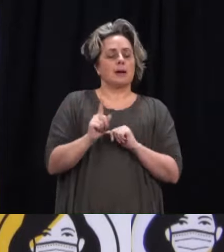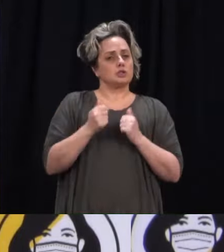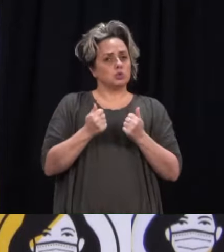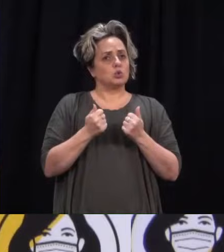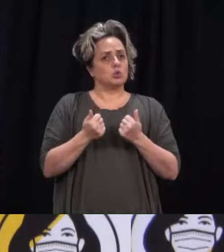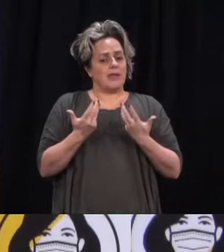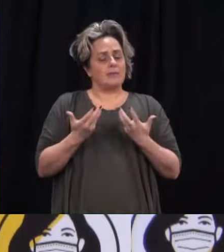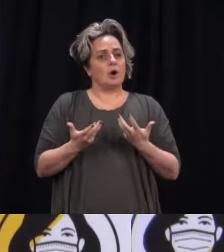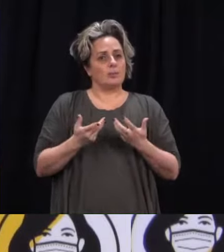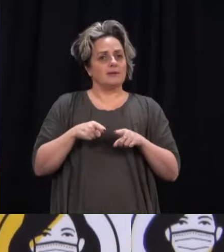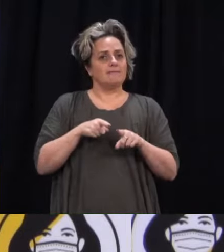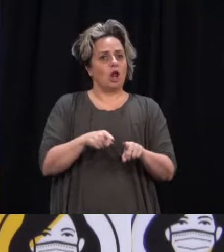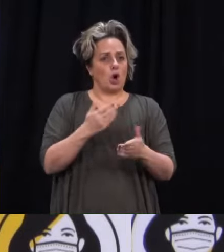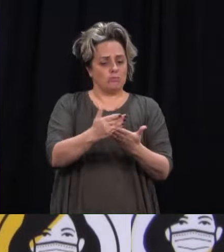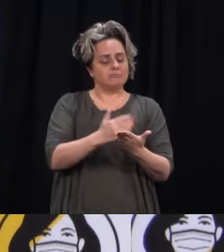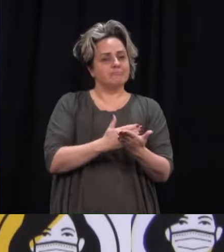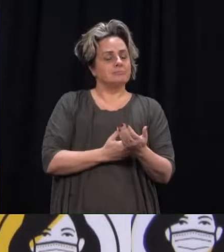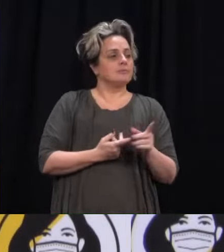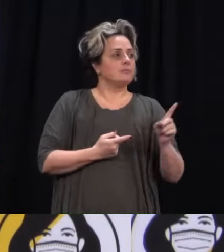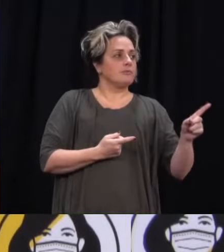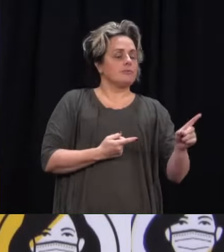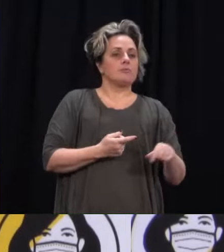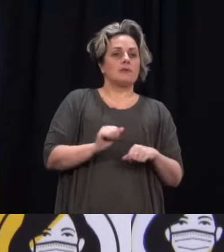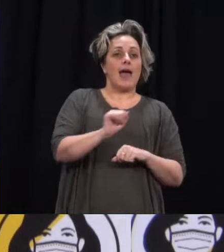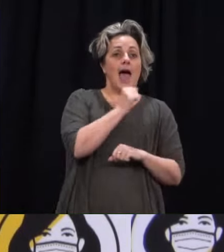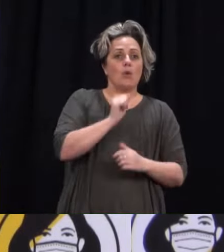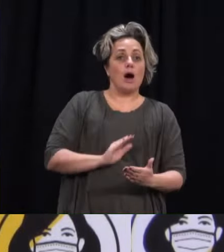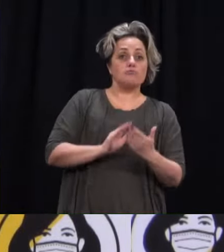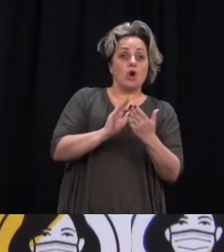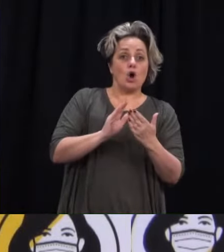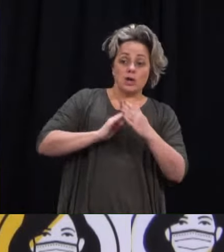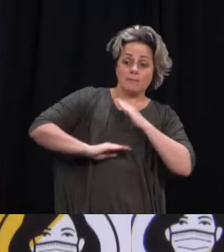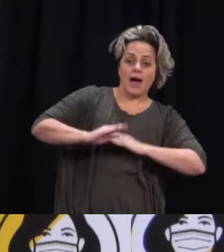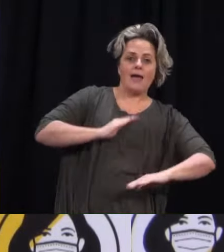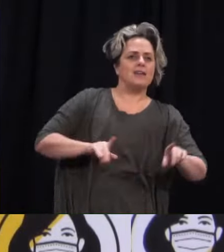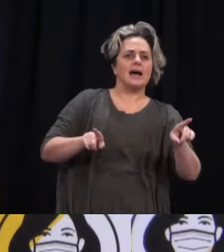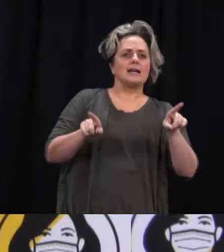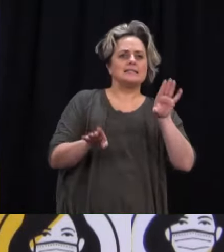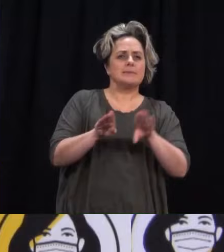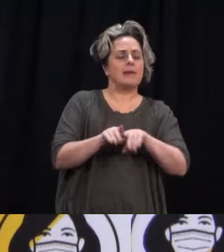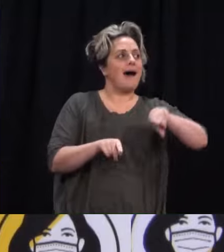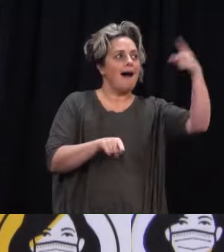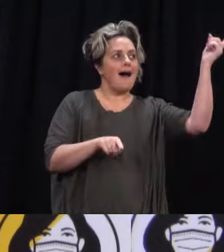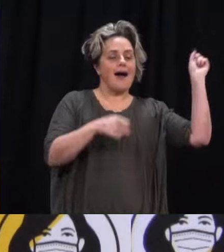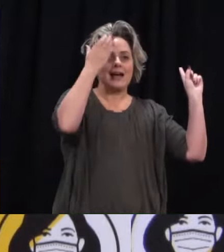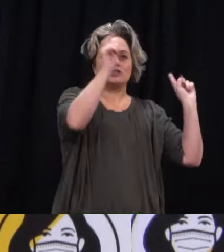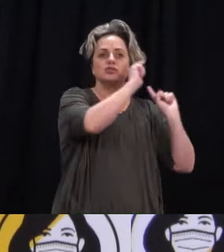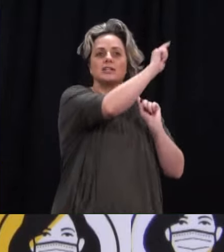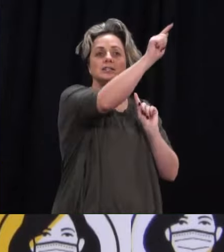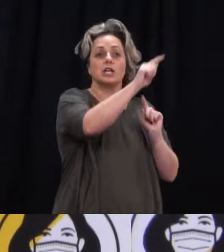home and only going out if they absolutely need to, then we are still in a good position. Just one comment. The